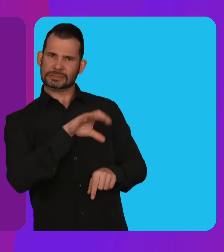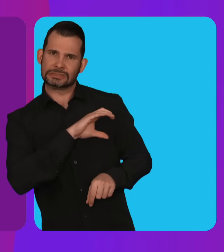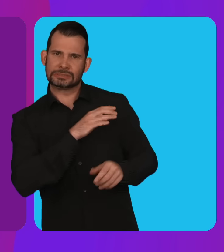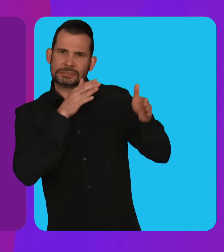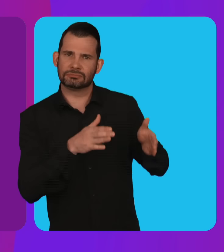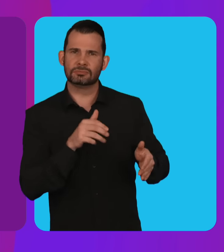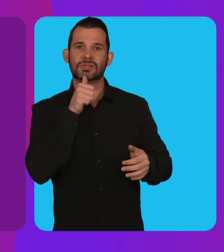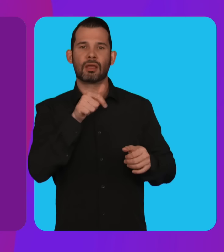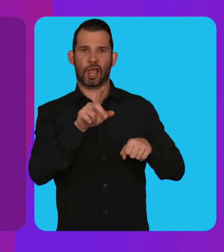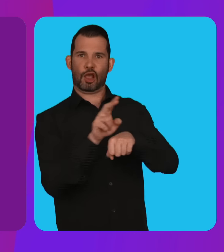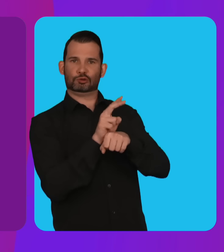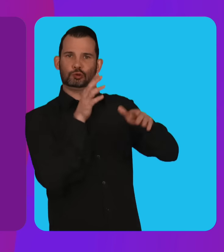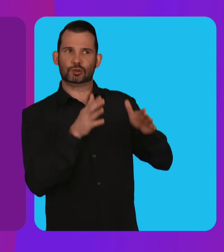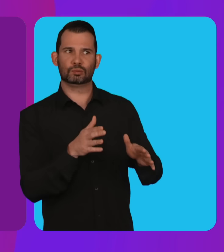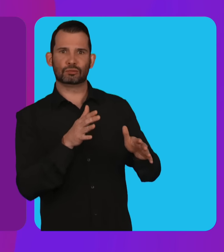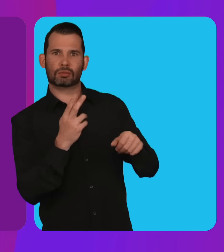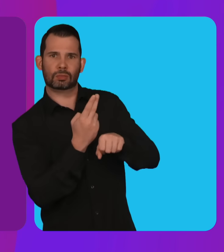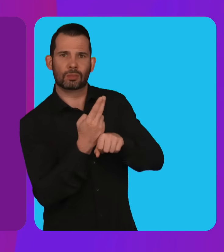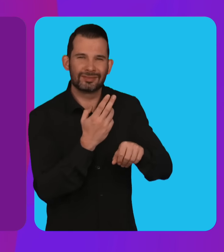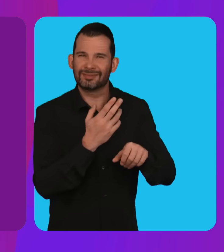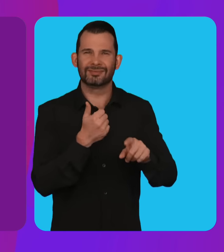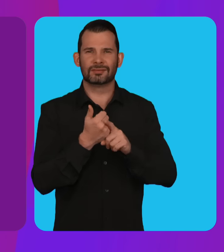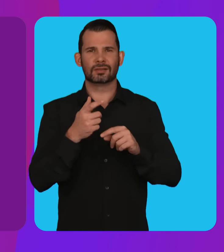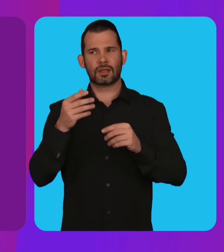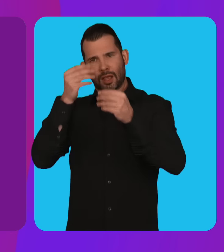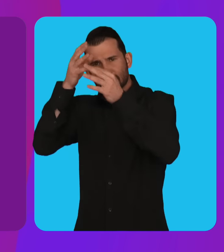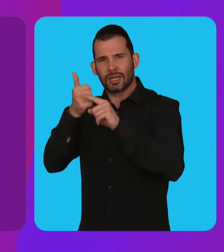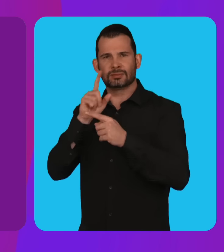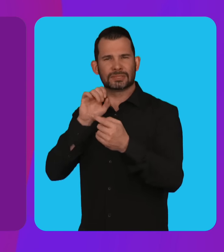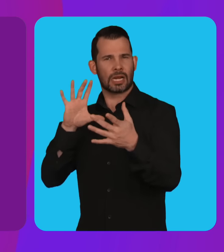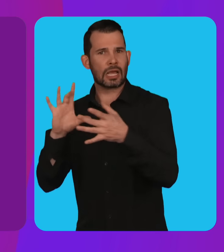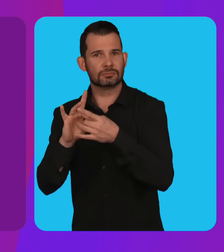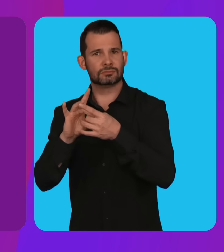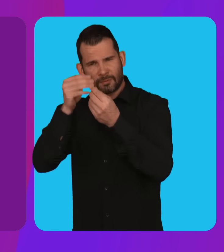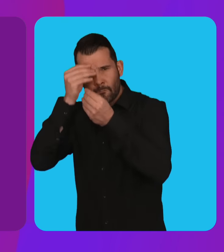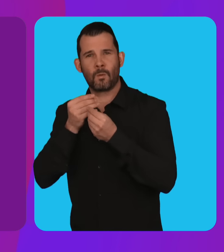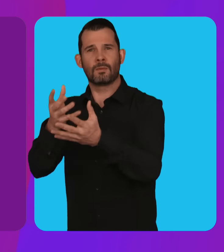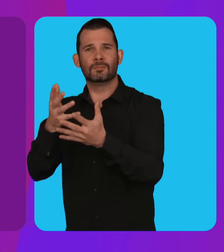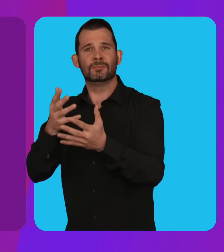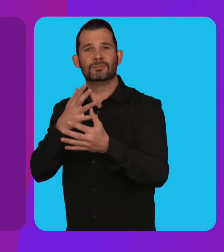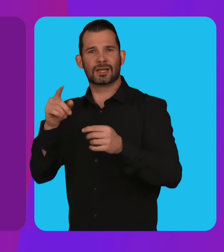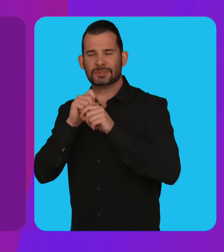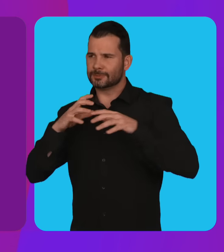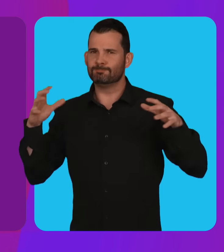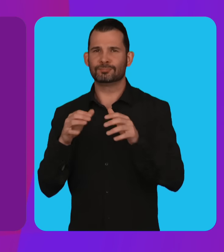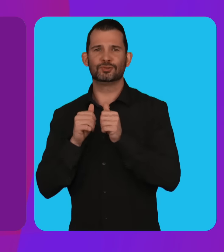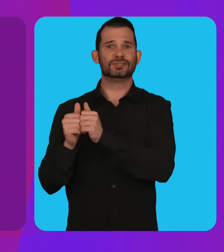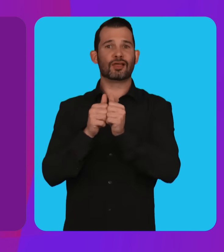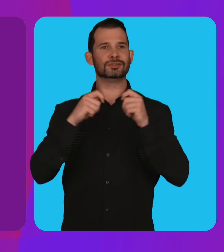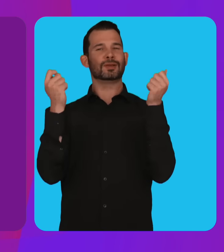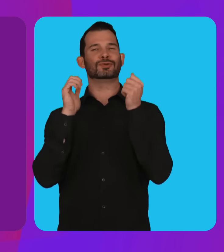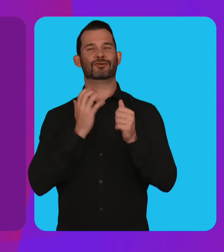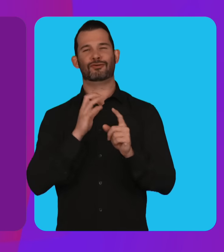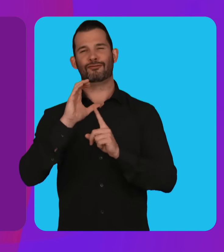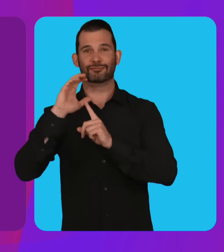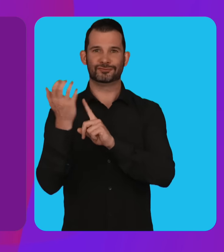consumers, with content that connects, informs, and brings us together and celebrates our culture.